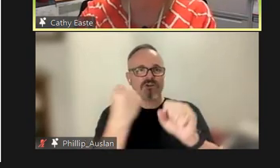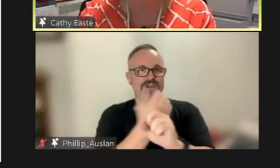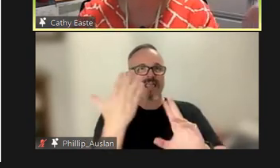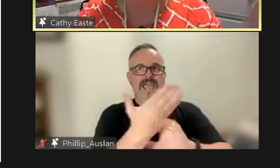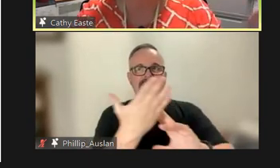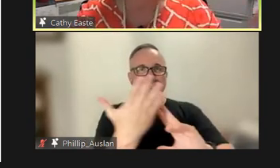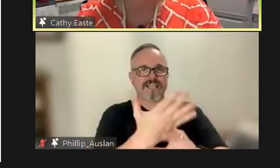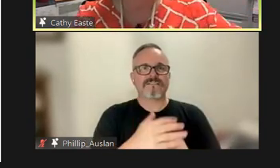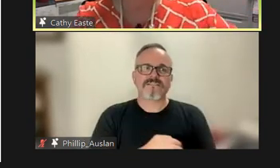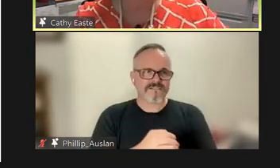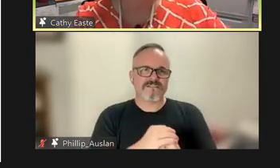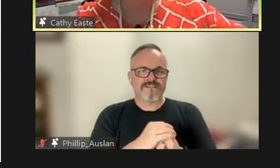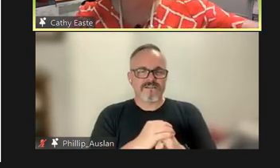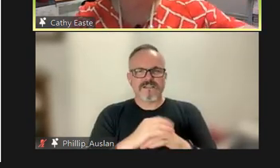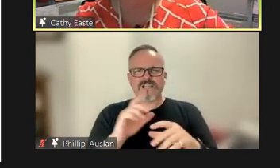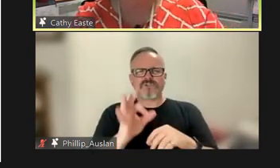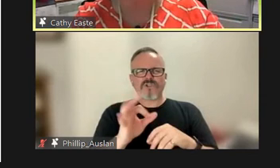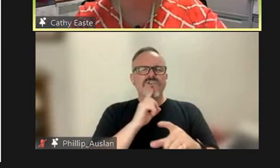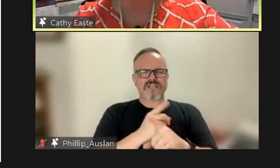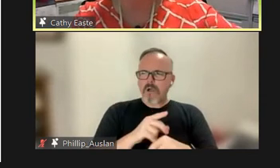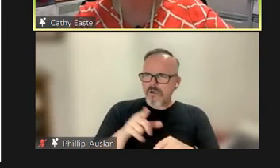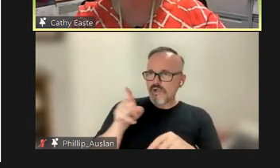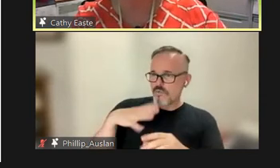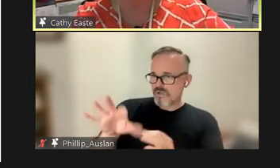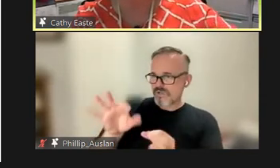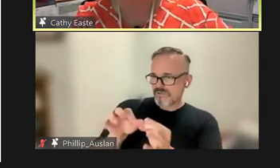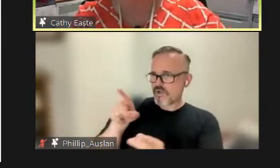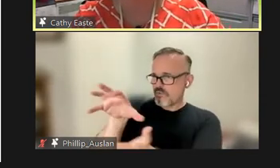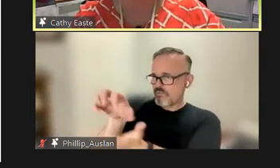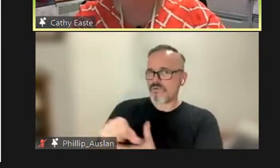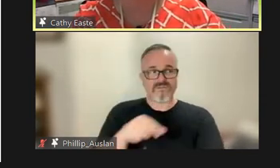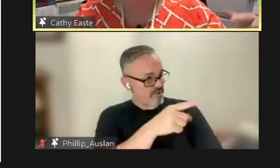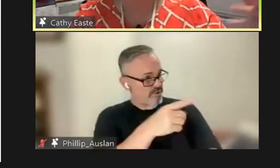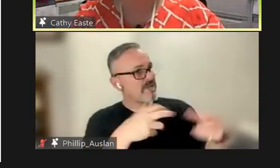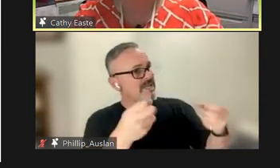make it, "Oh, you want an interpreter, you book interpreter. You want a captioner? You book the